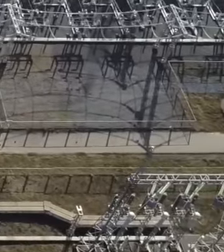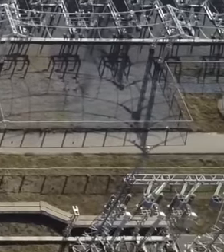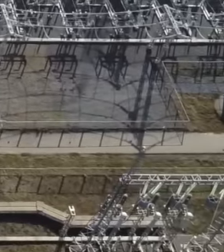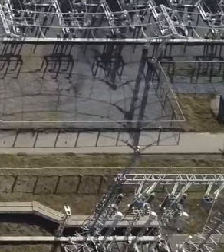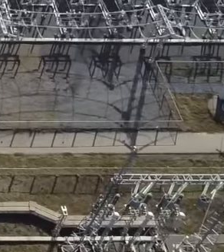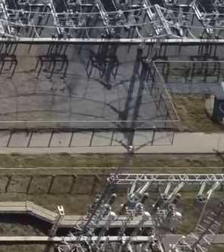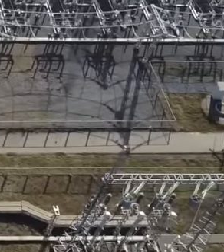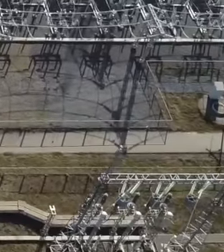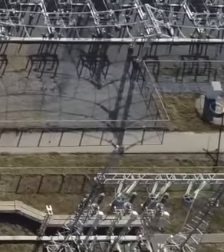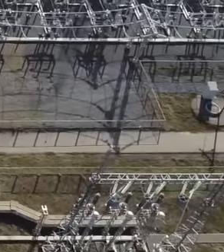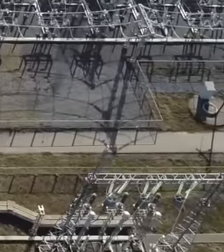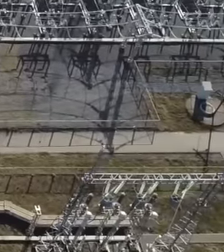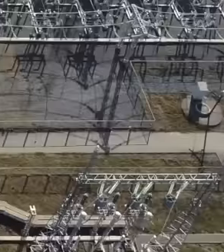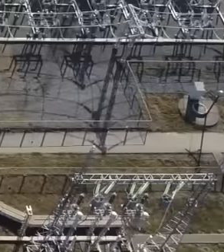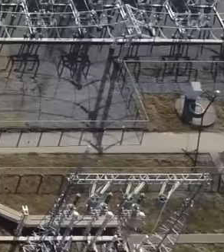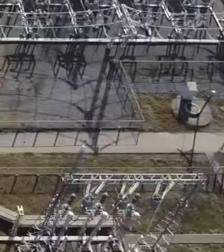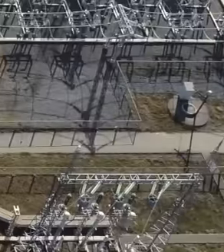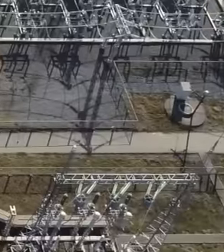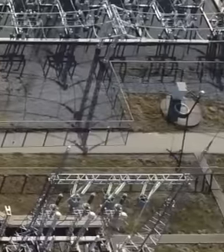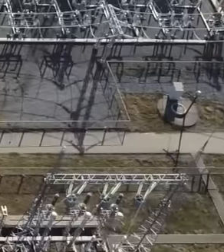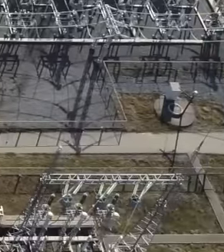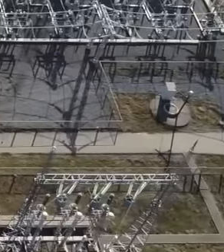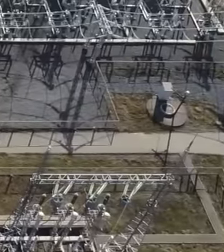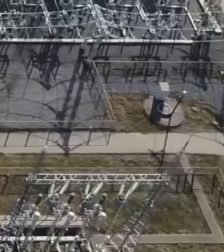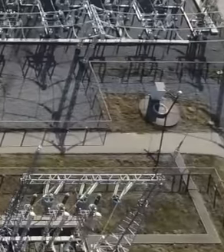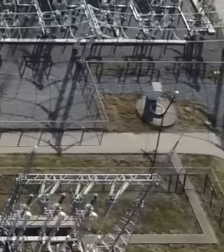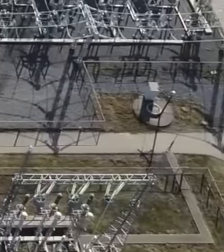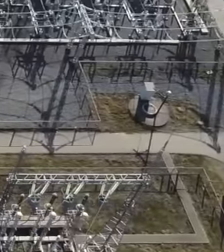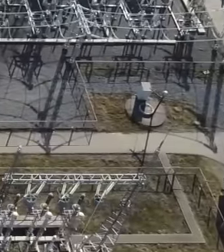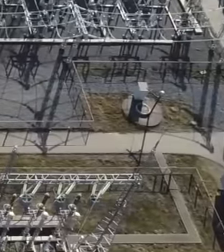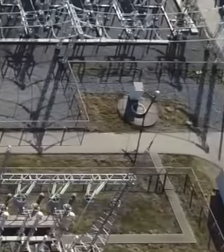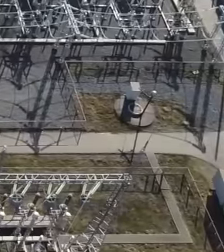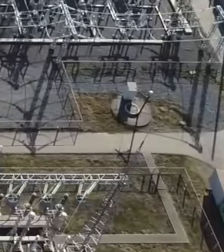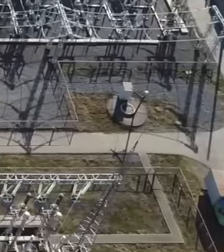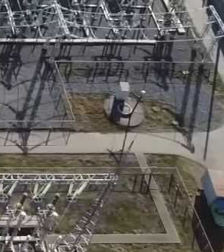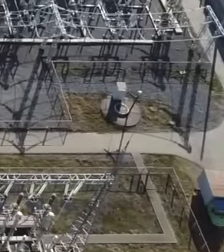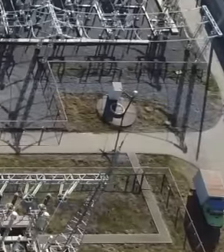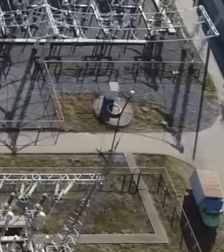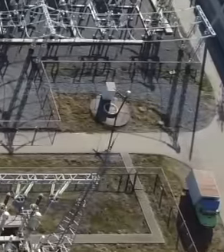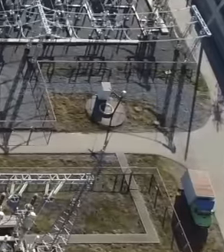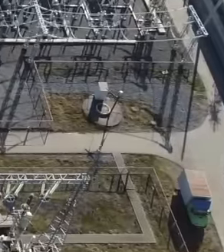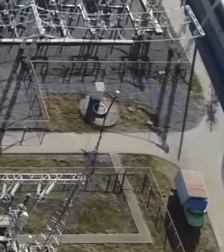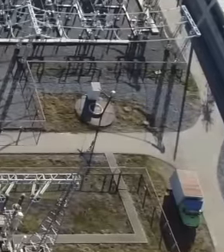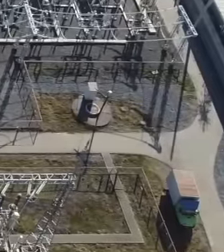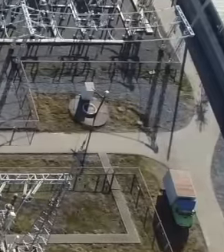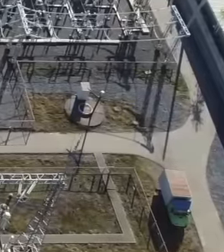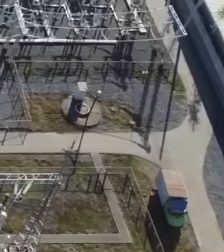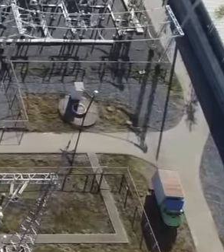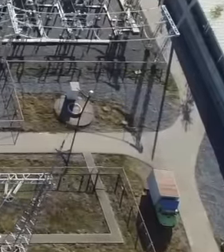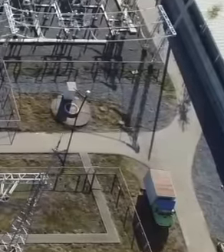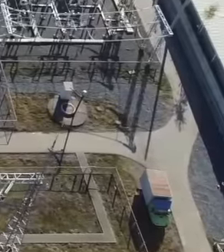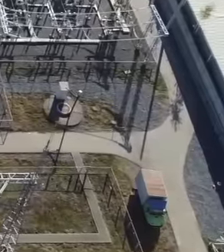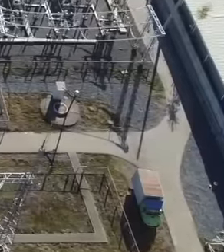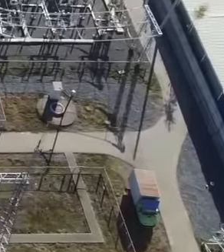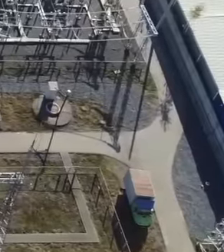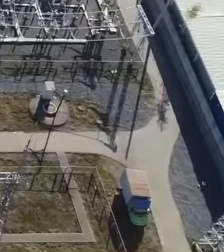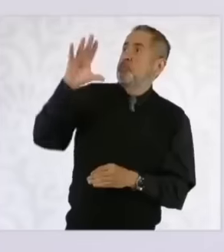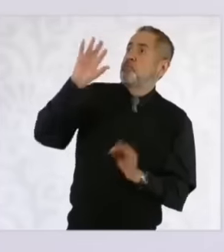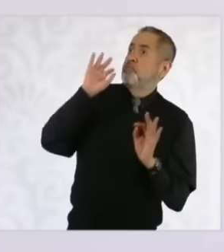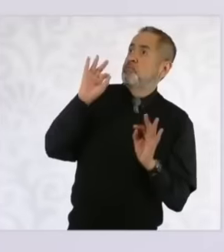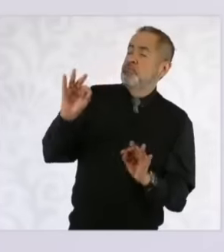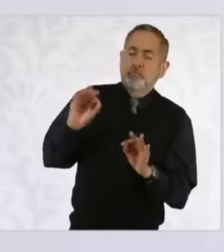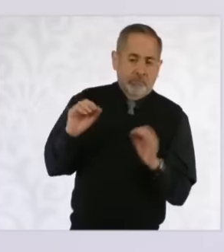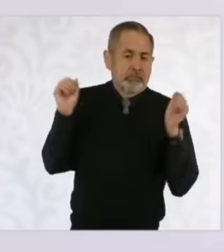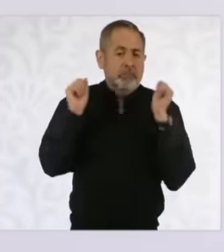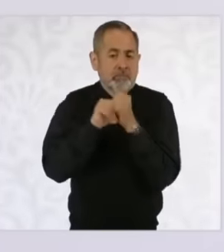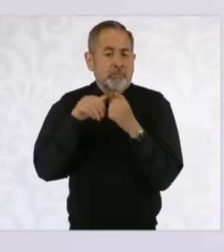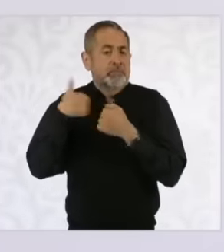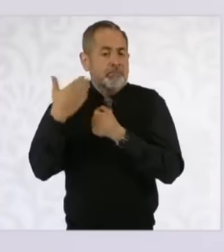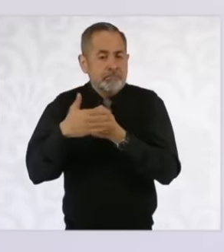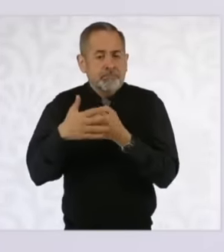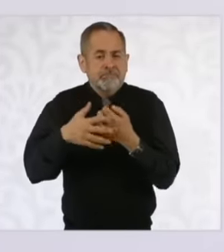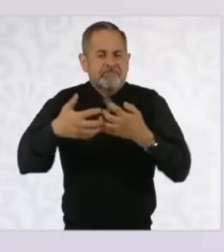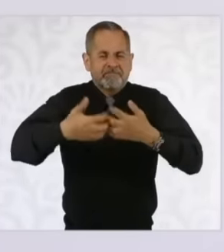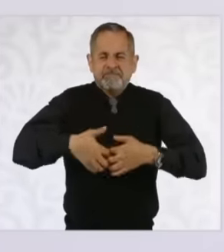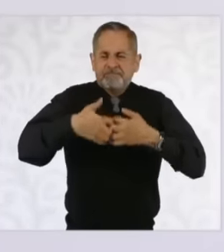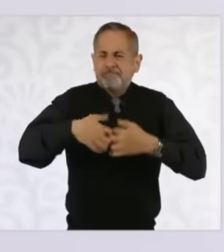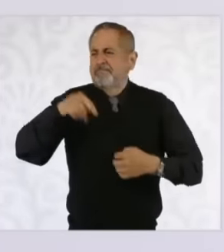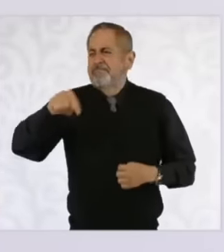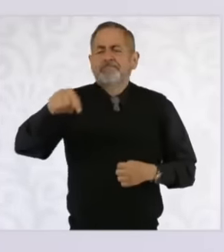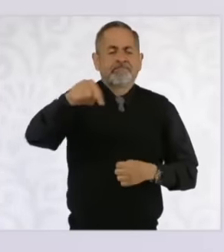in an economically viable and good quality way and also there will be industrialization it doesn't grow